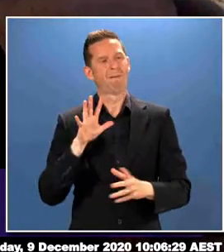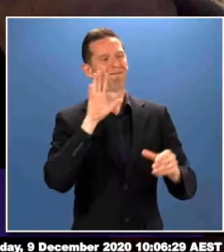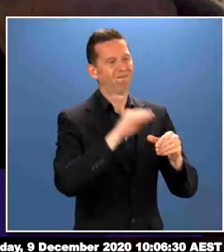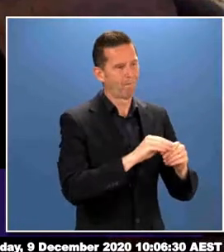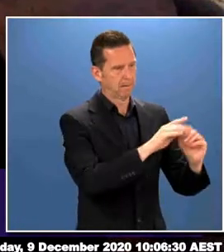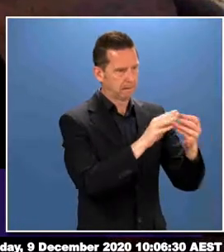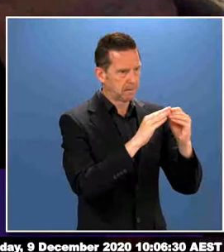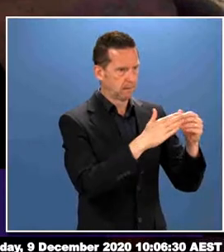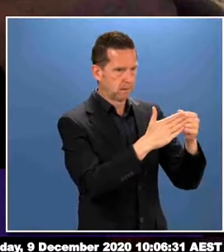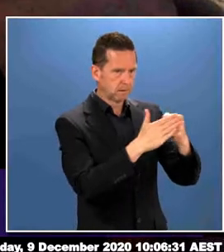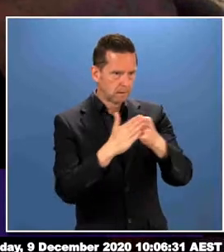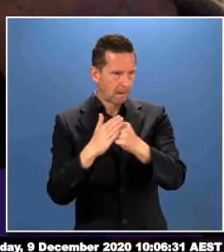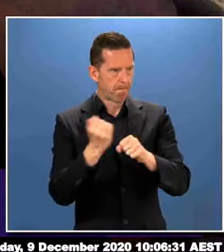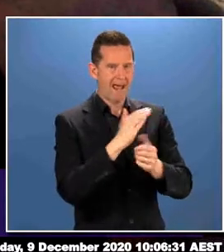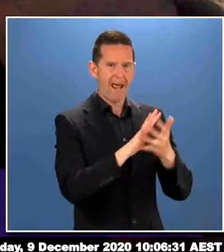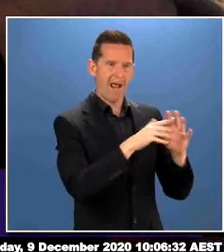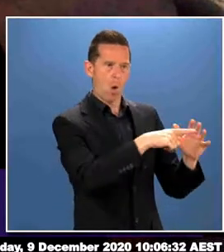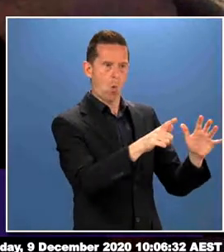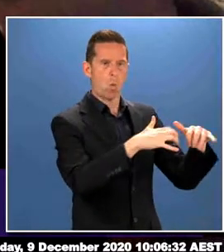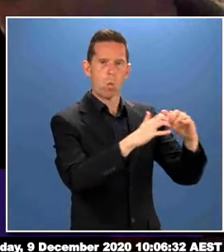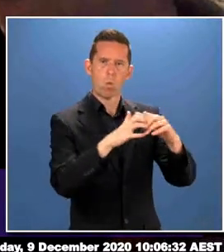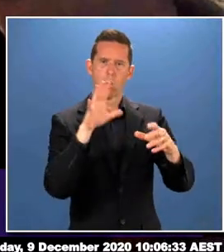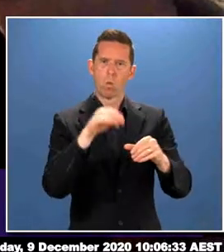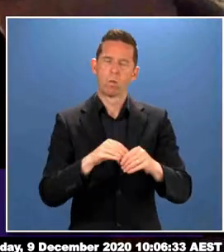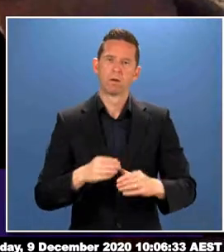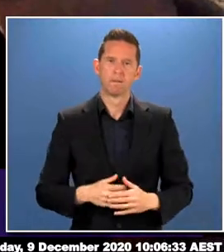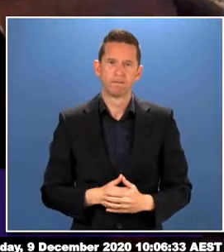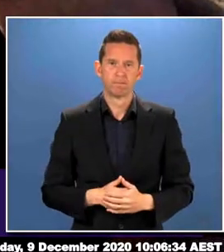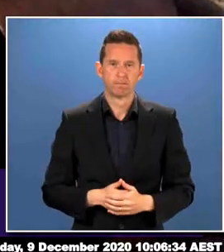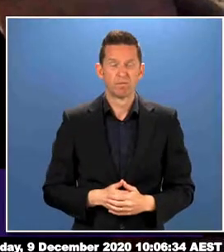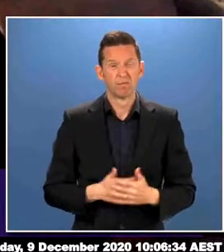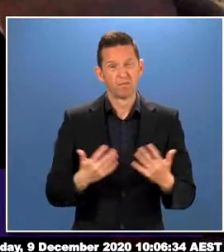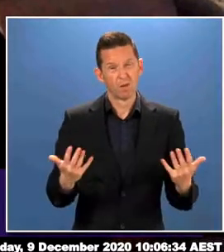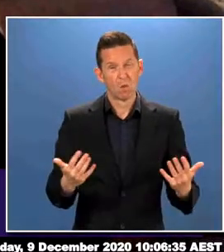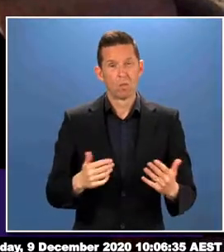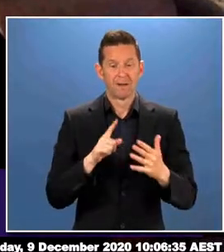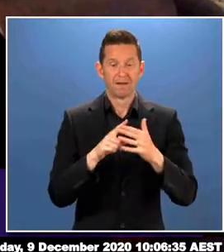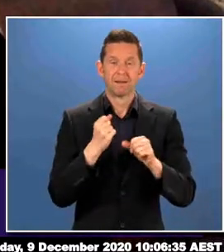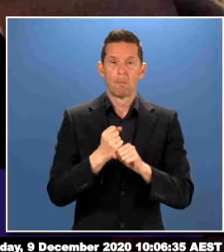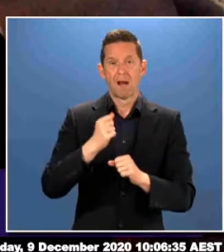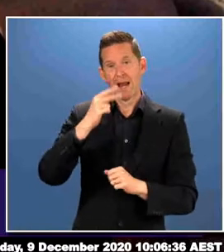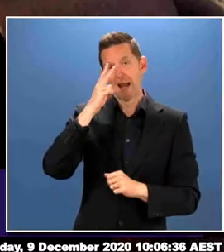So I think it's a situation where young people really want to be out